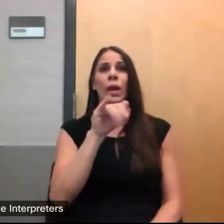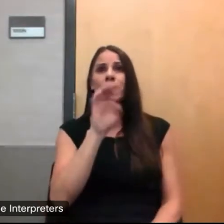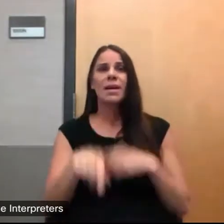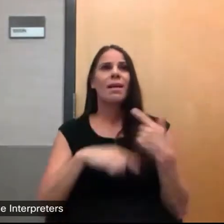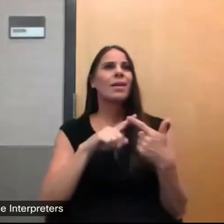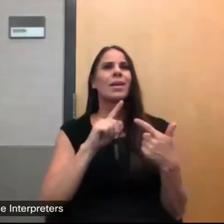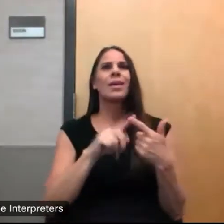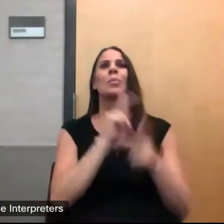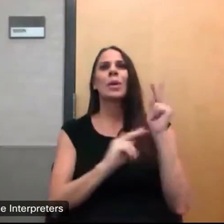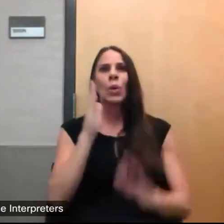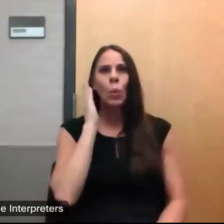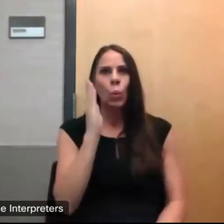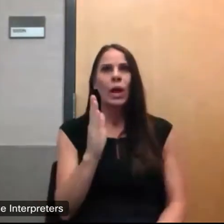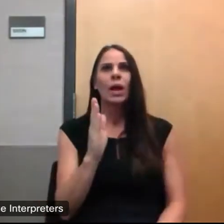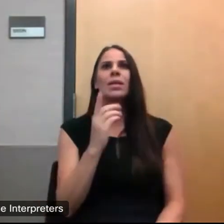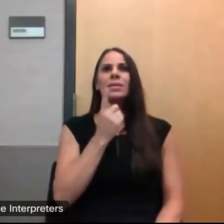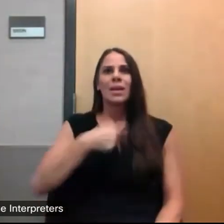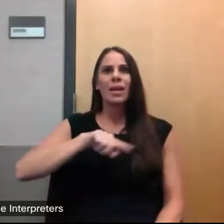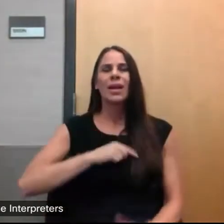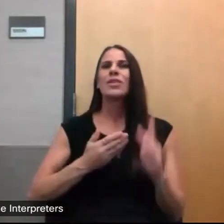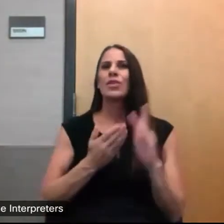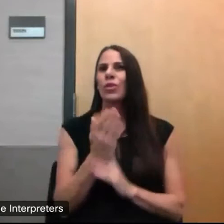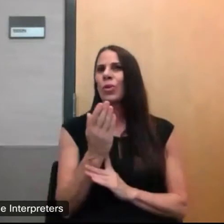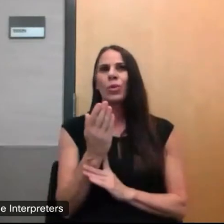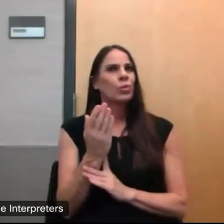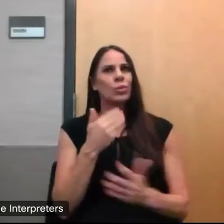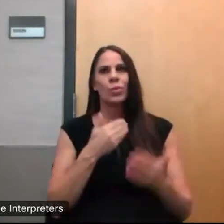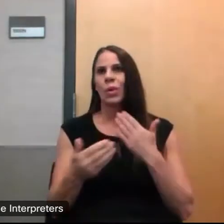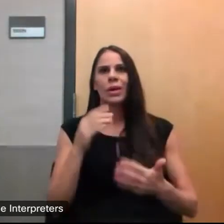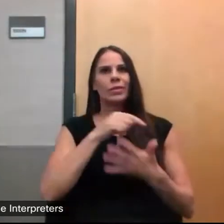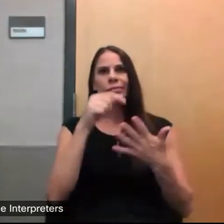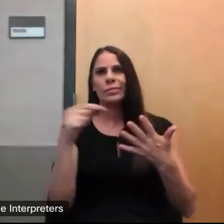going to tell us via that mechanism about where the gaps are, and how we can improve